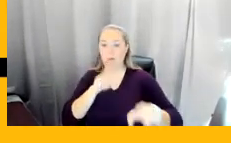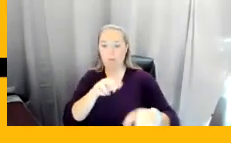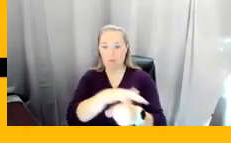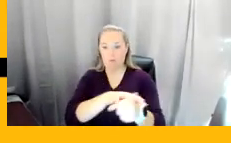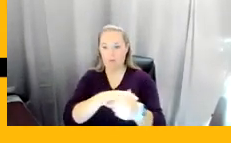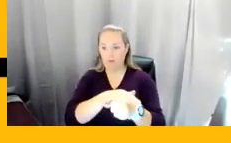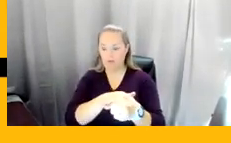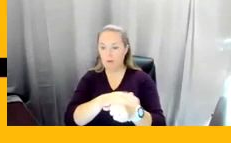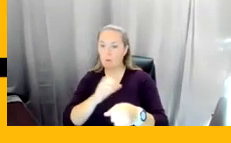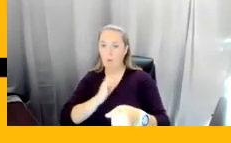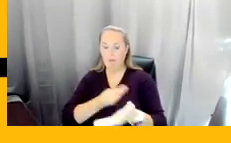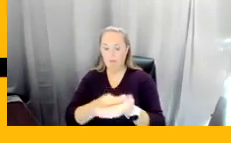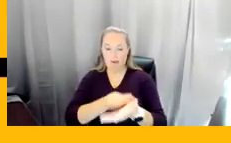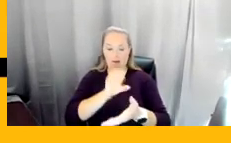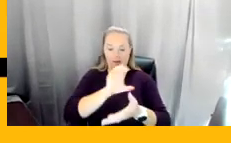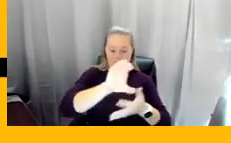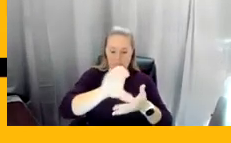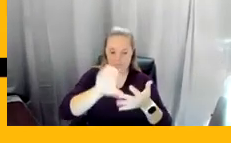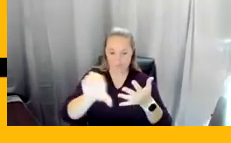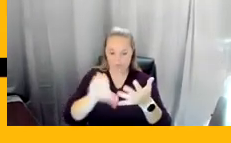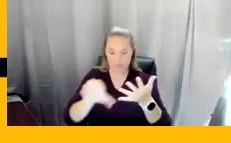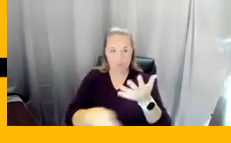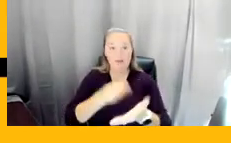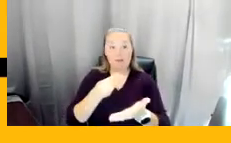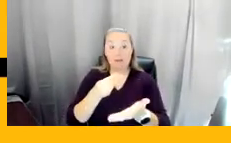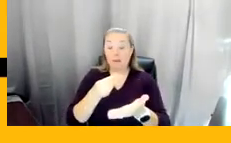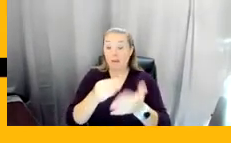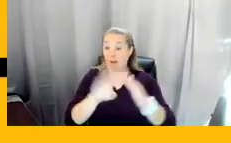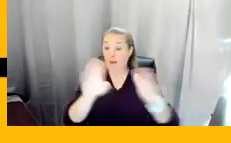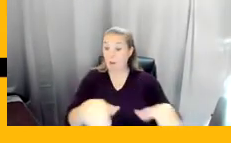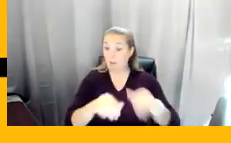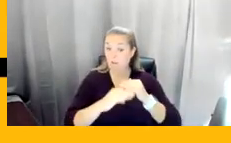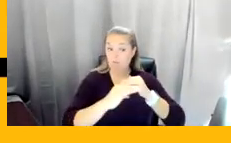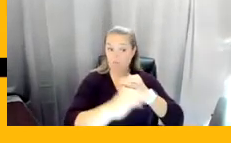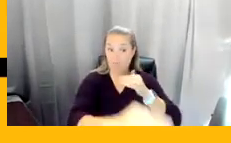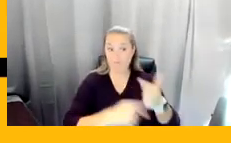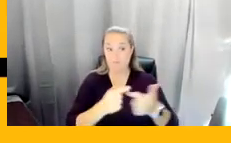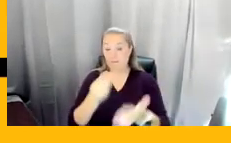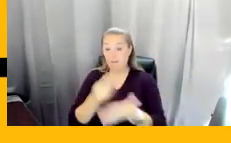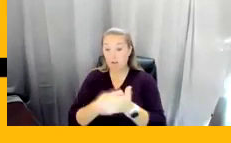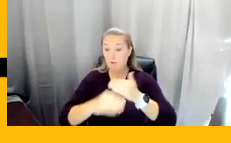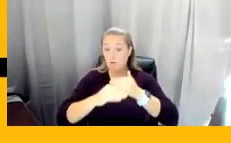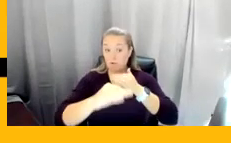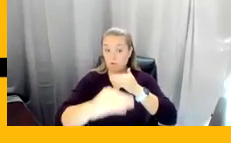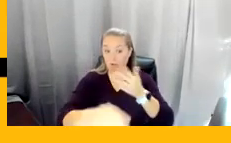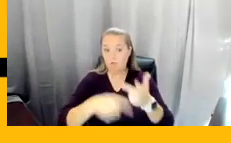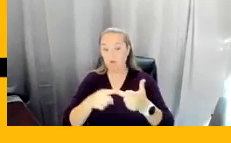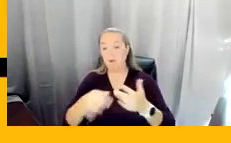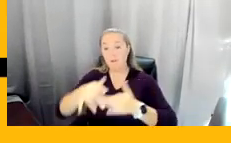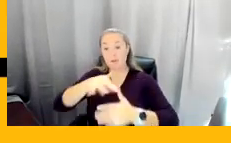ALSO A LOT OF NEW INVESTMENTS IN THIS ROUND OF THE LEVY. THE LEVY HAS FIVE PRIMARY RESULTS AREAS THAT ITS INVESTMENTS ARE